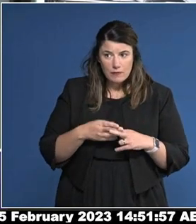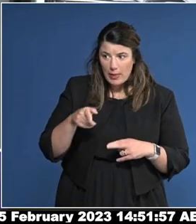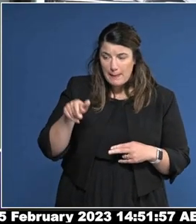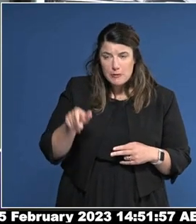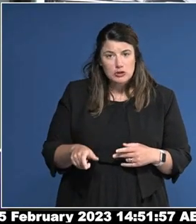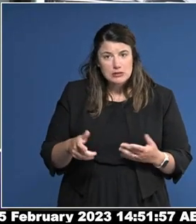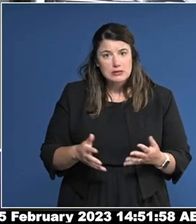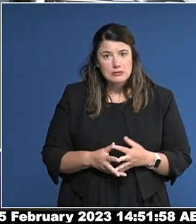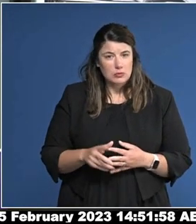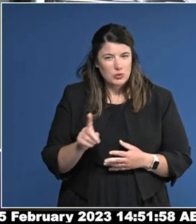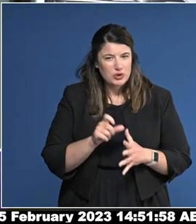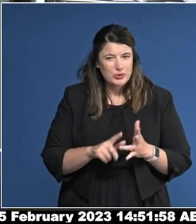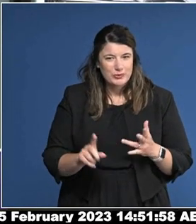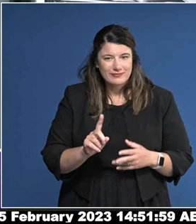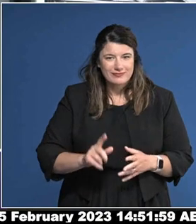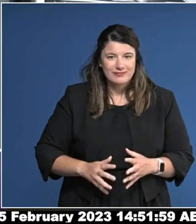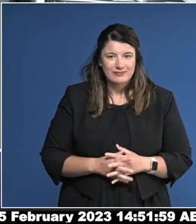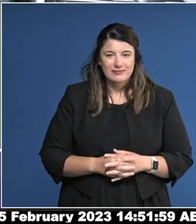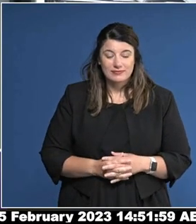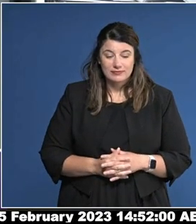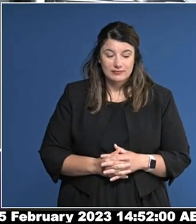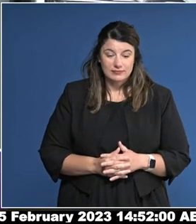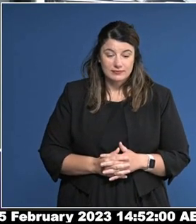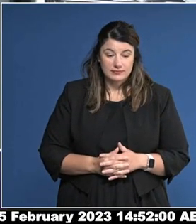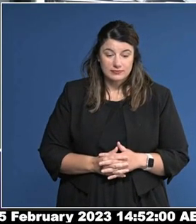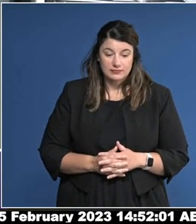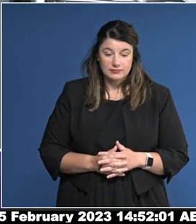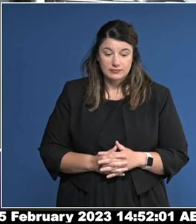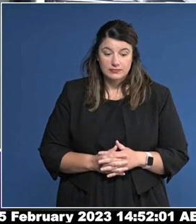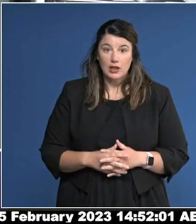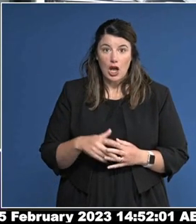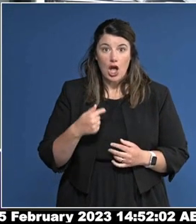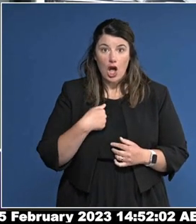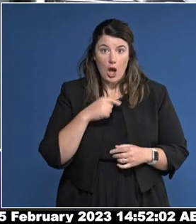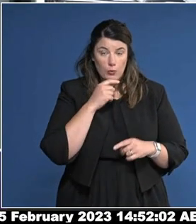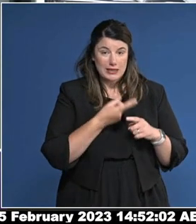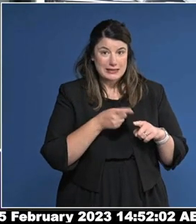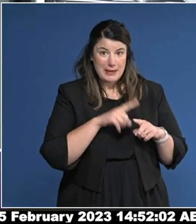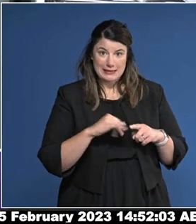What do you do? MS TOOHEY: I mean, I would expect the staff member to call their direct line manager and ask for help and assistance.